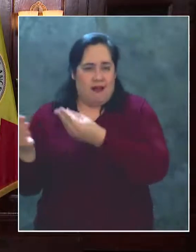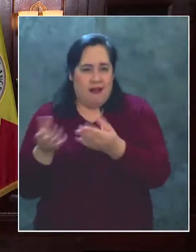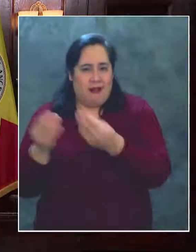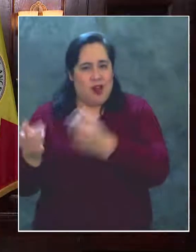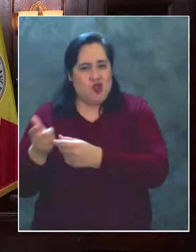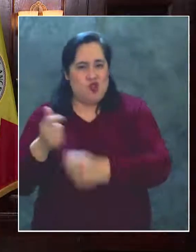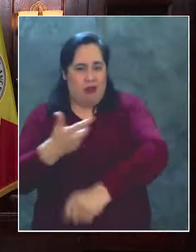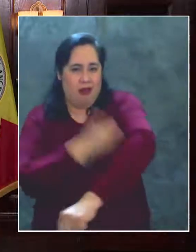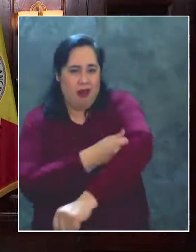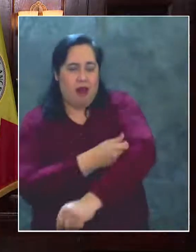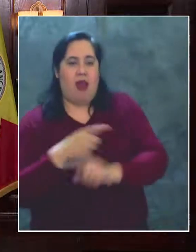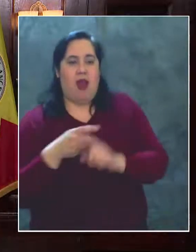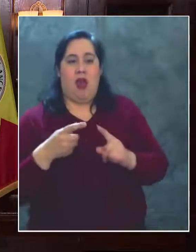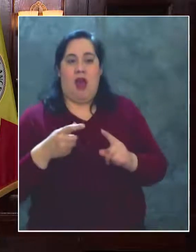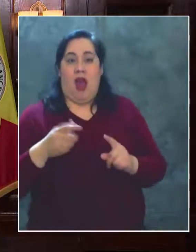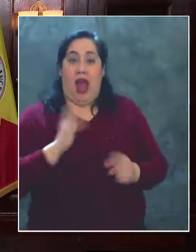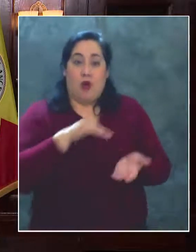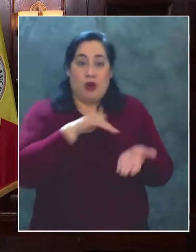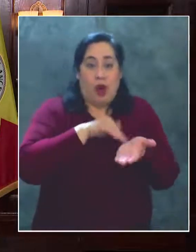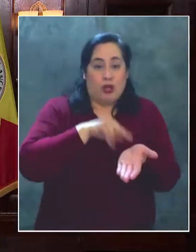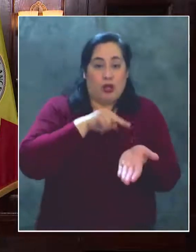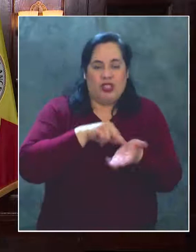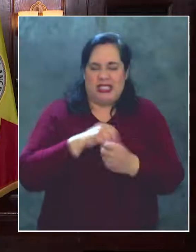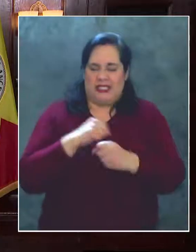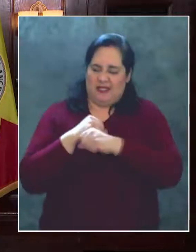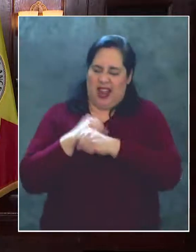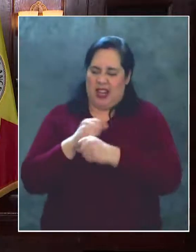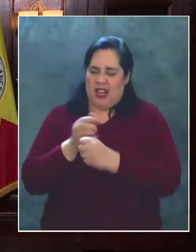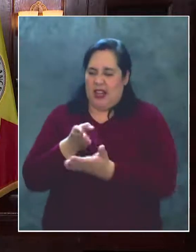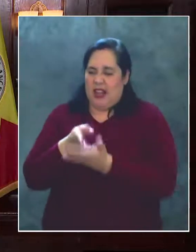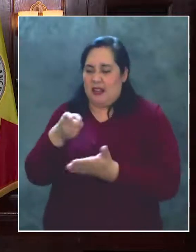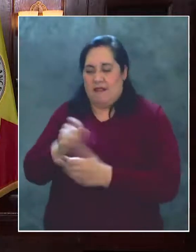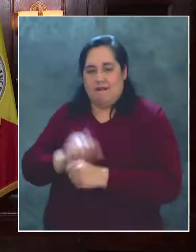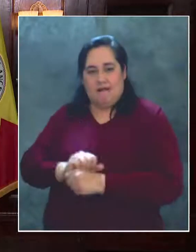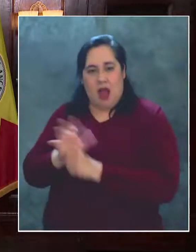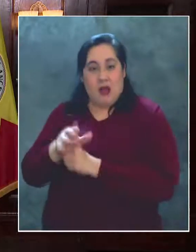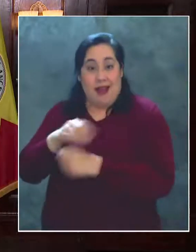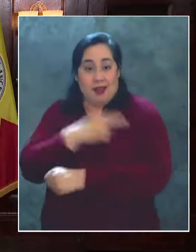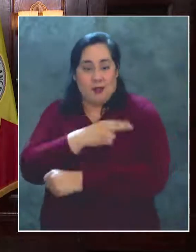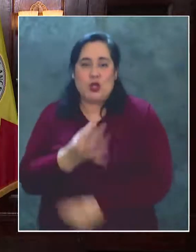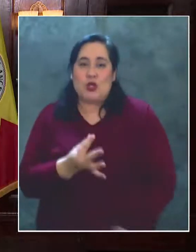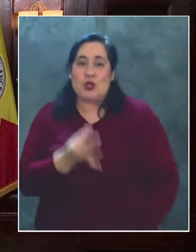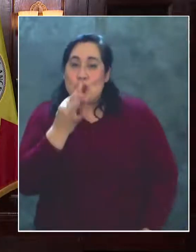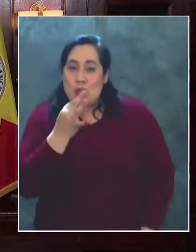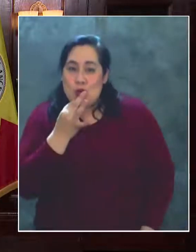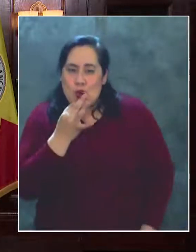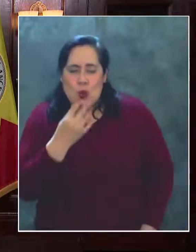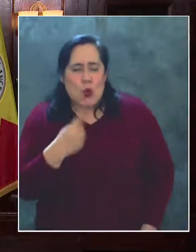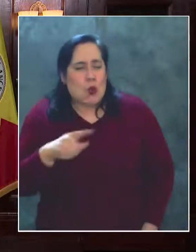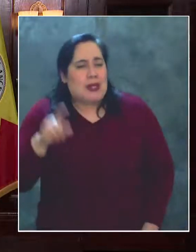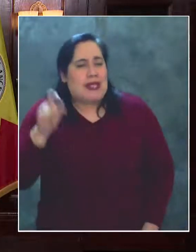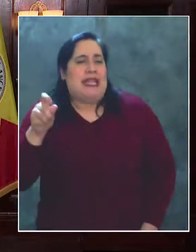DOCTORS AND NURSES FIGHT THIS VIRUS, WE WILL ALSO BE GETTING